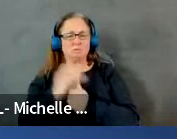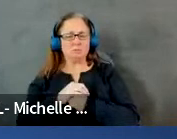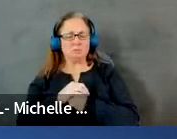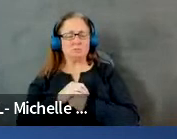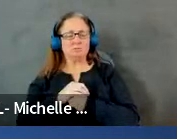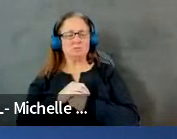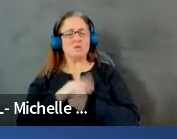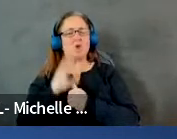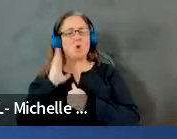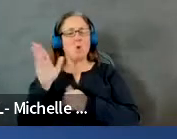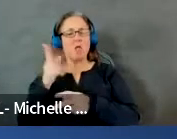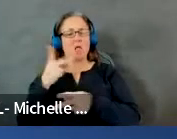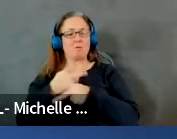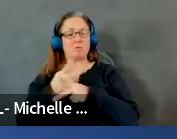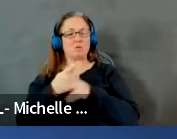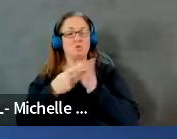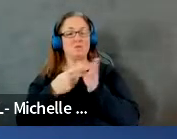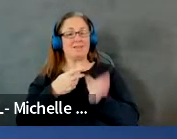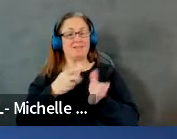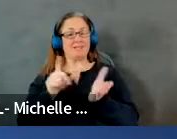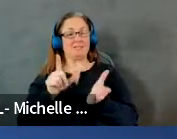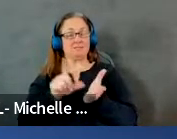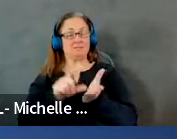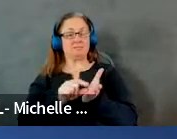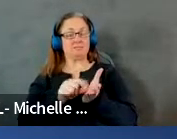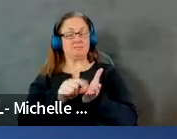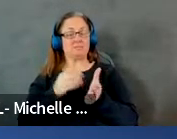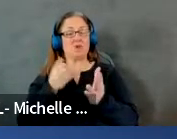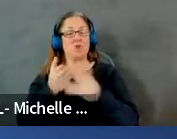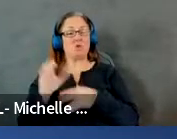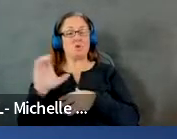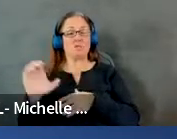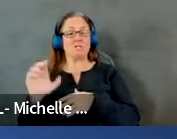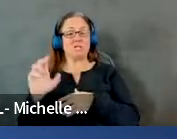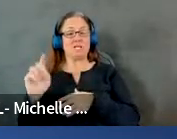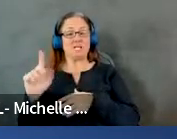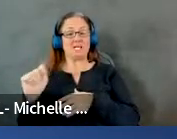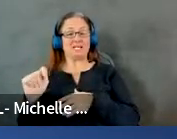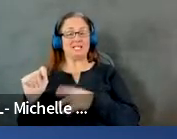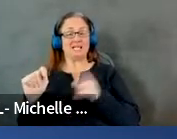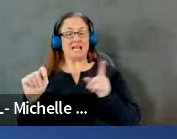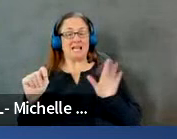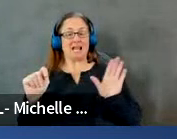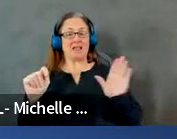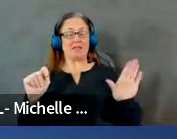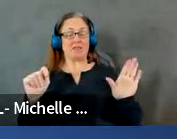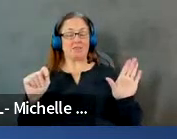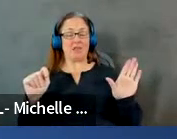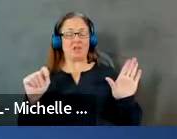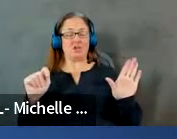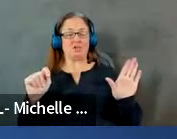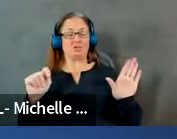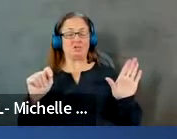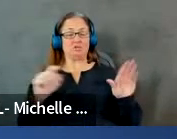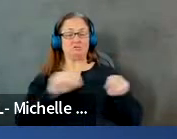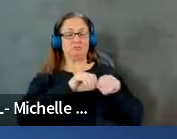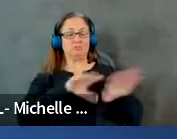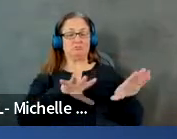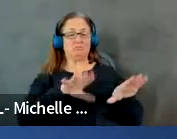be producing this primarily through CDT's channels and we will be sharing it with the